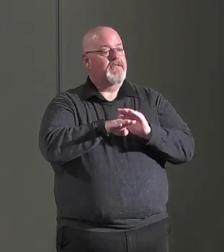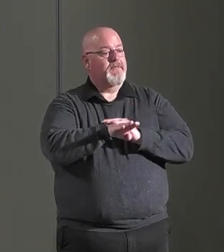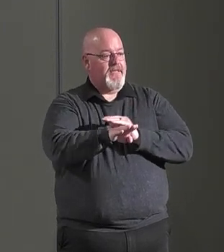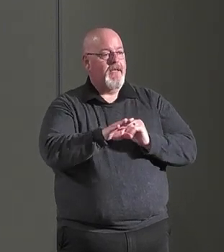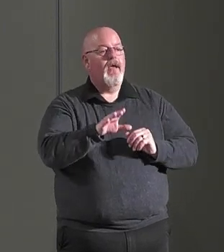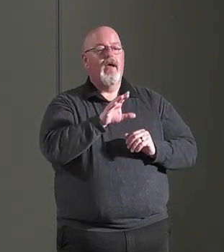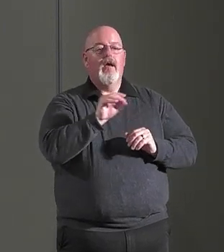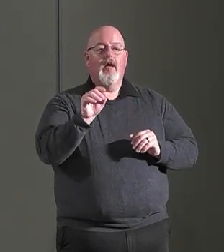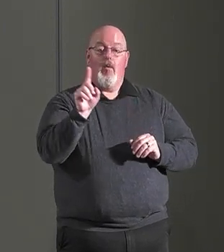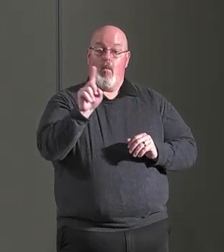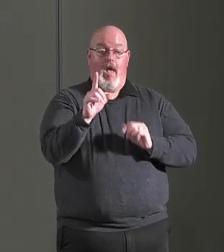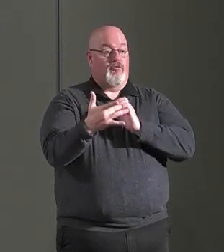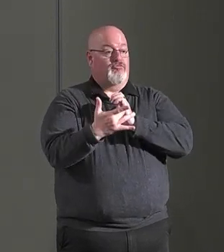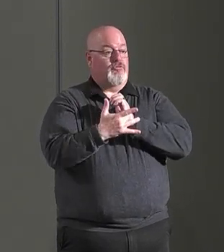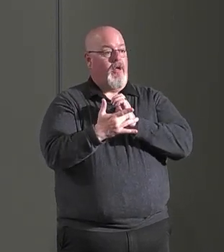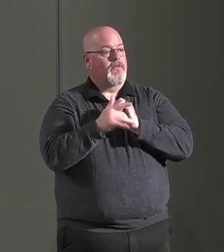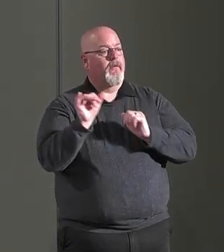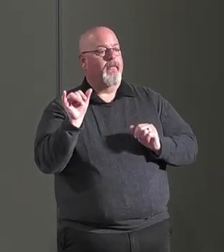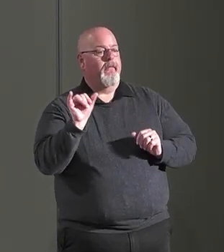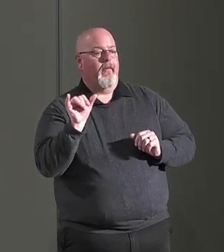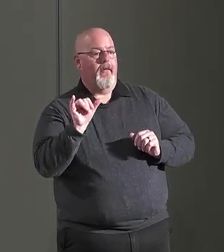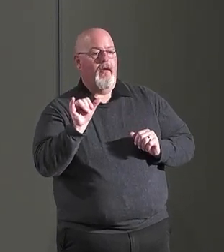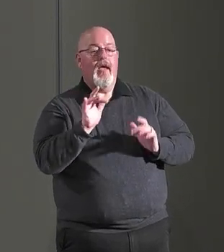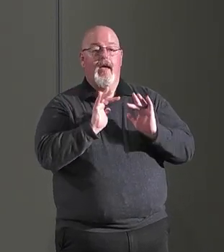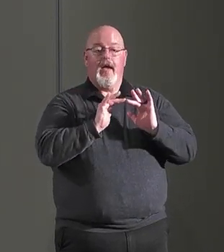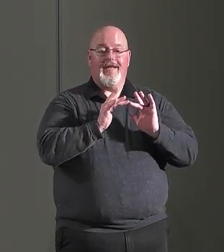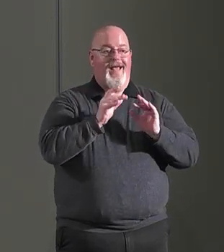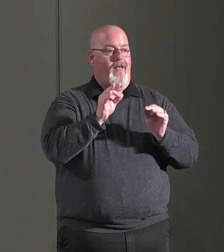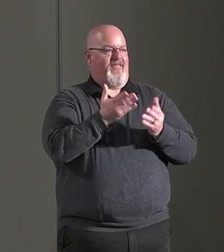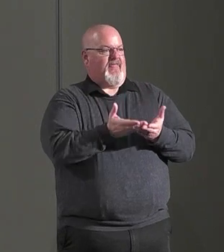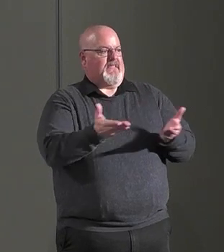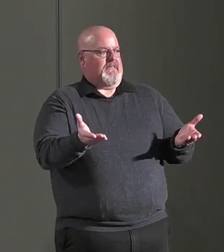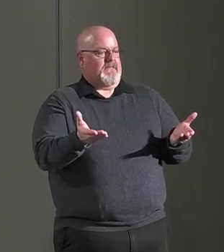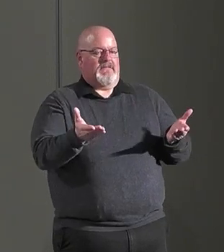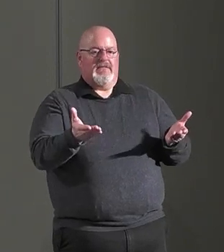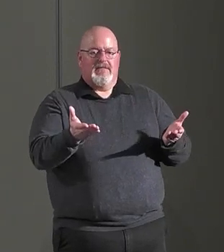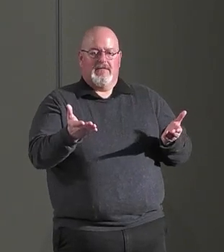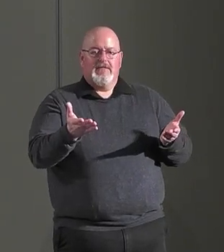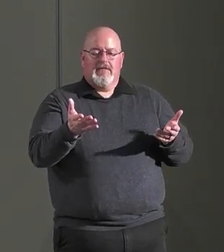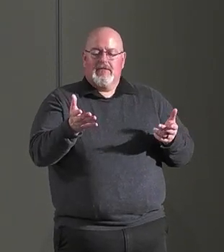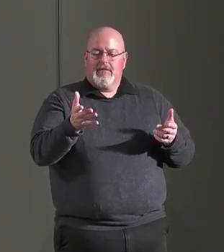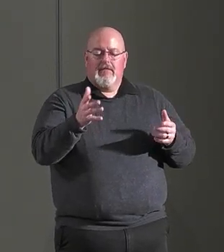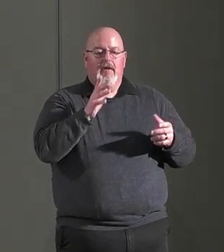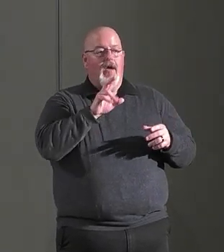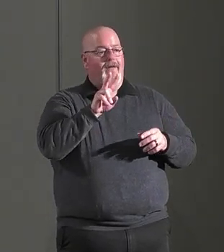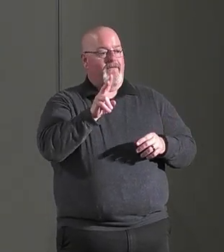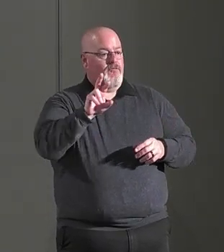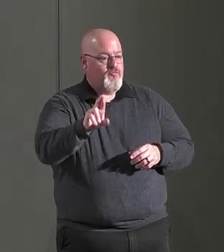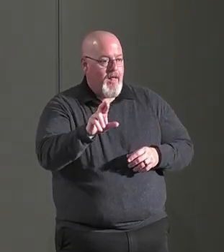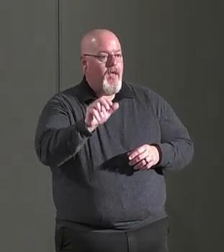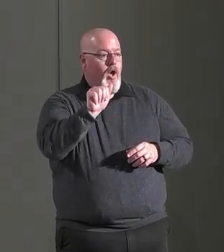and wearable technology such as inanimate things, augmented reality, and virtual reality.